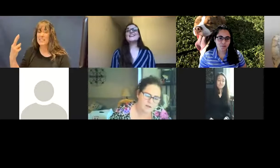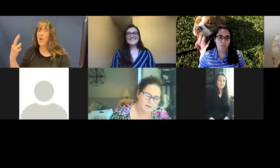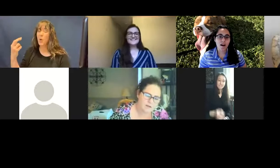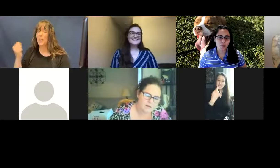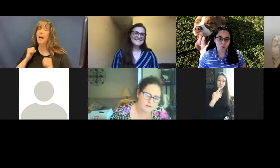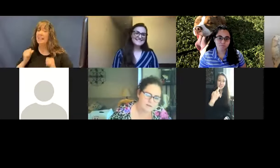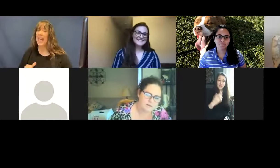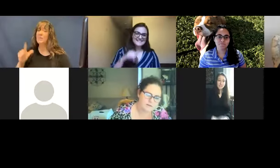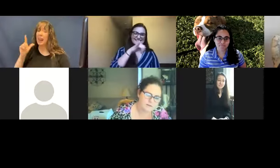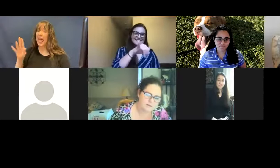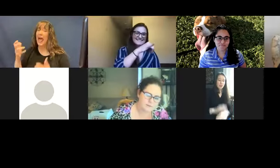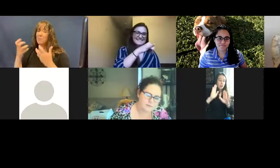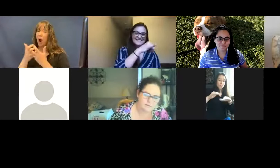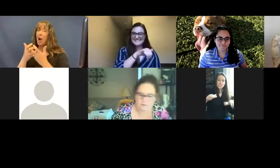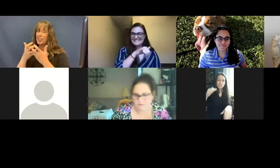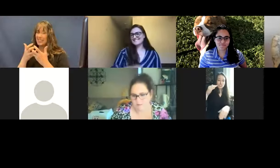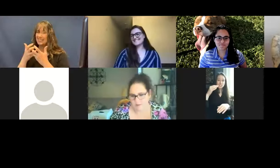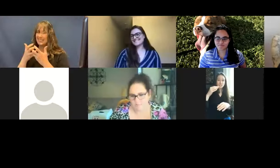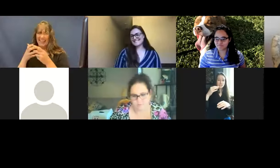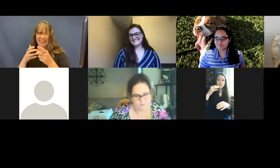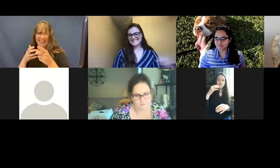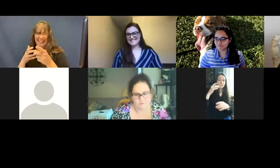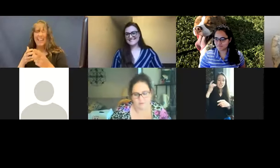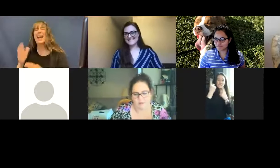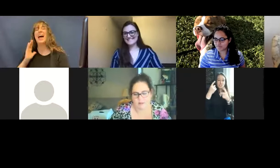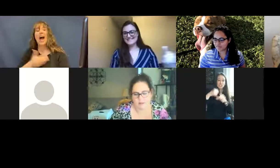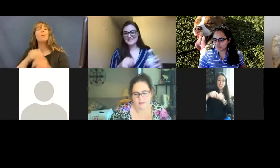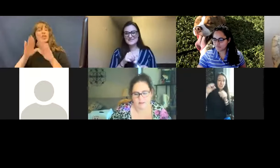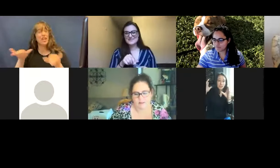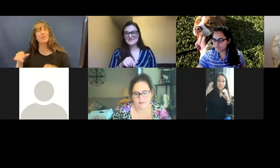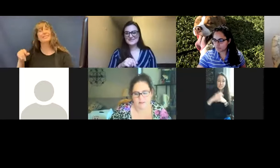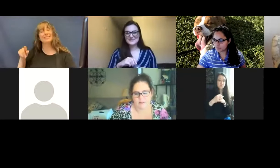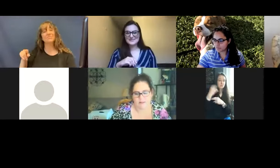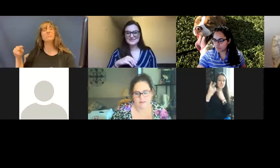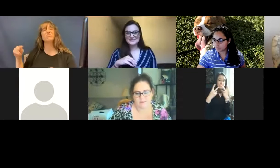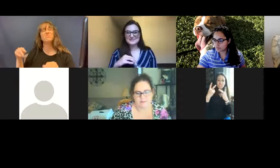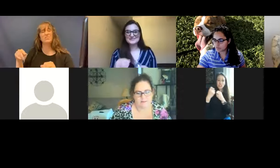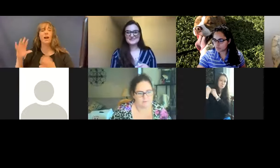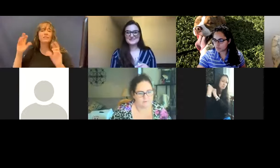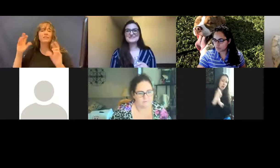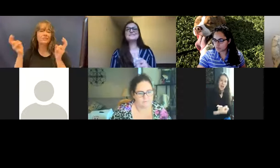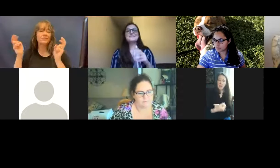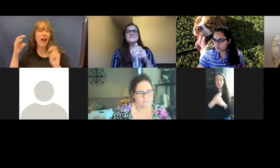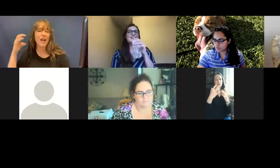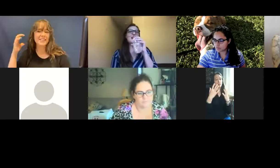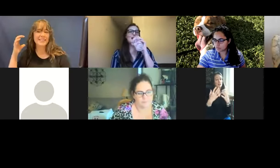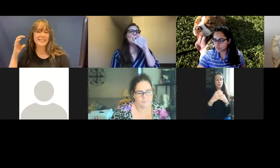still best friends. Our children consider each other cousins. We visit each other. You